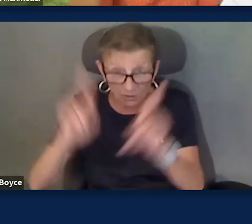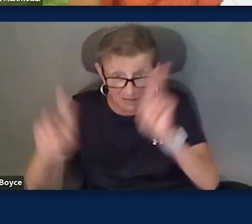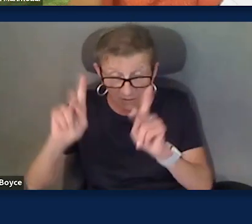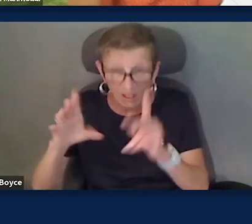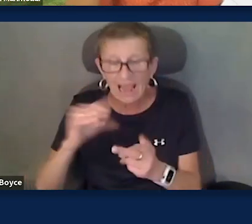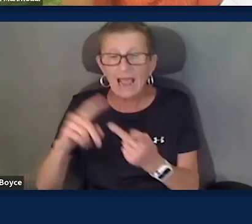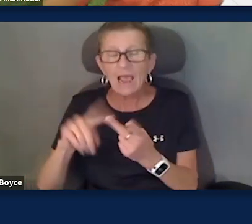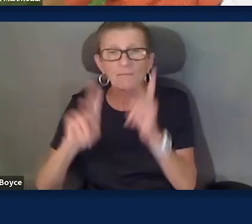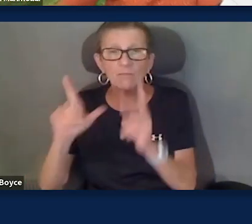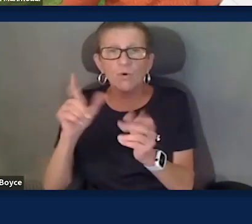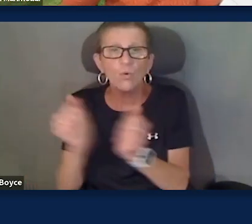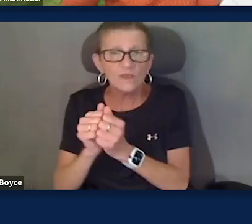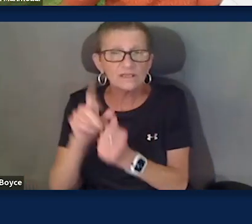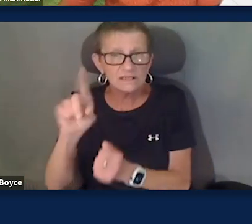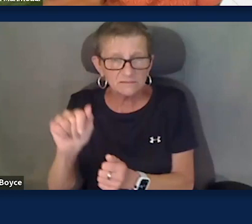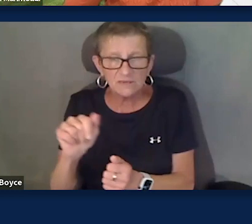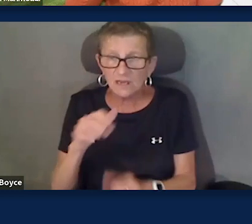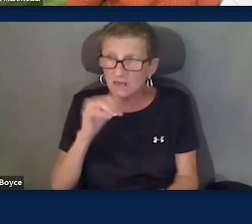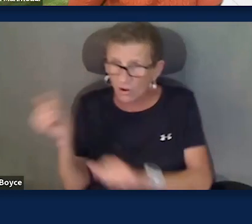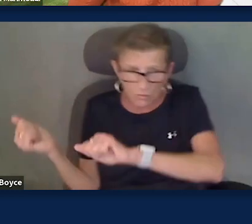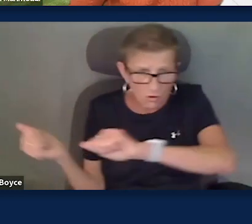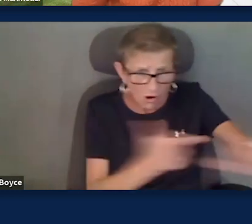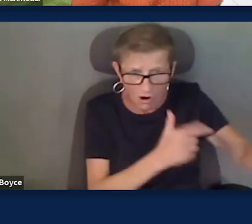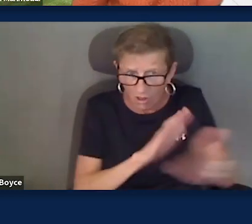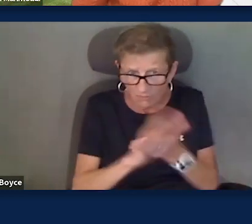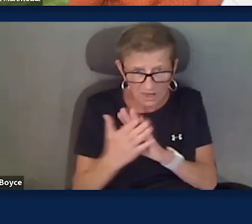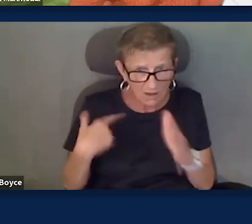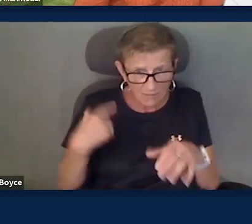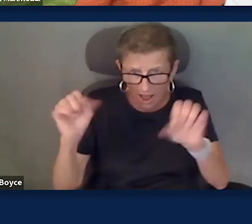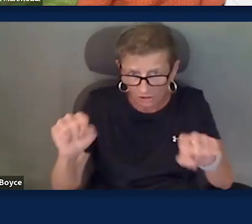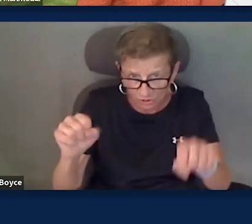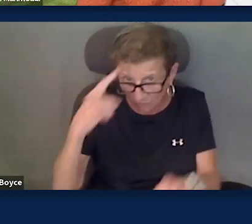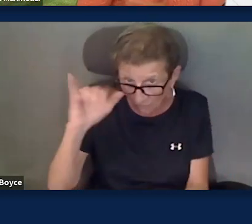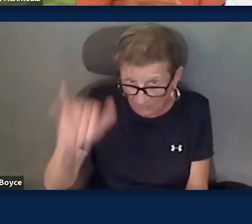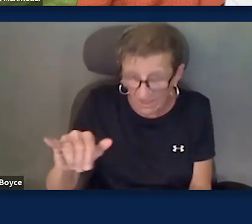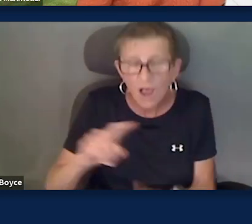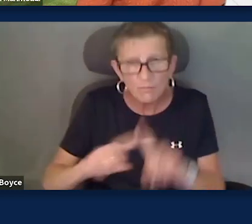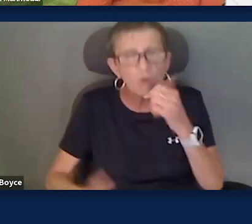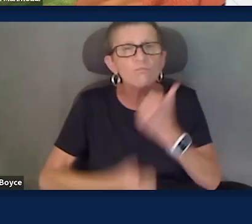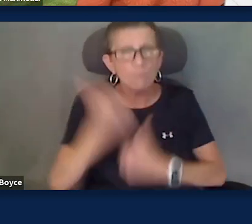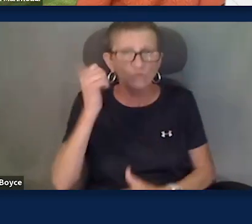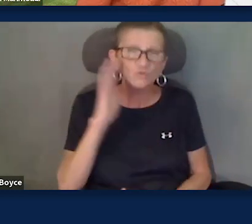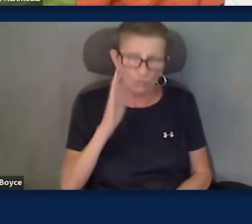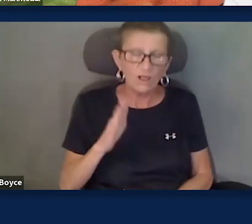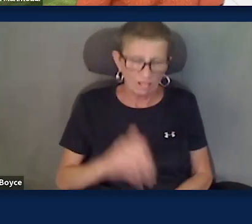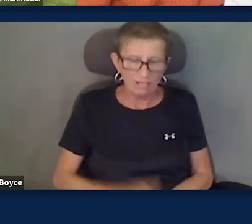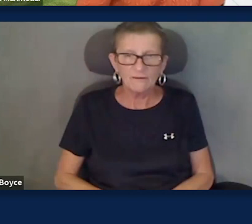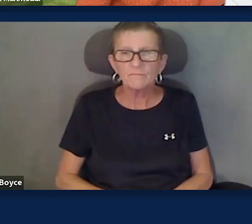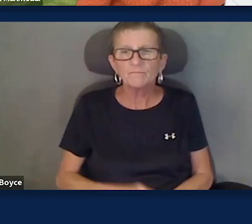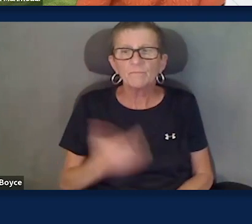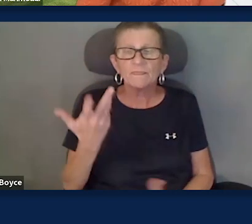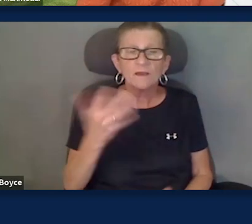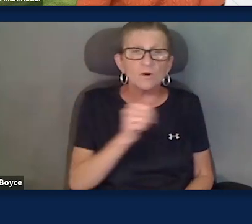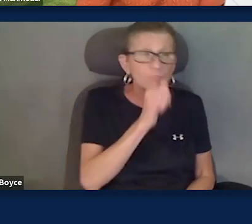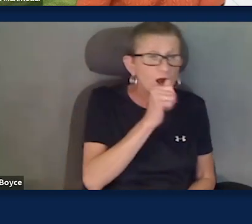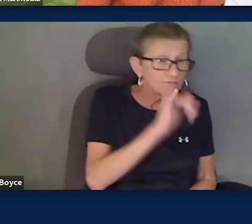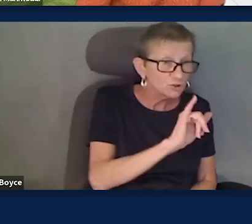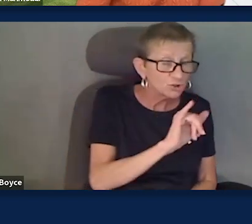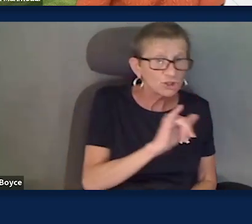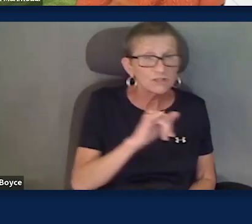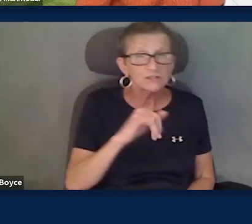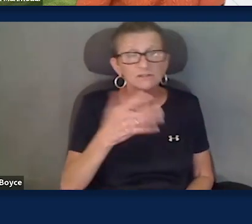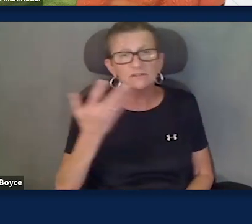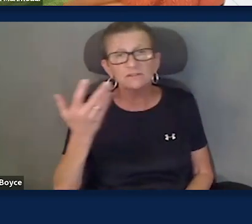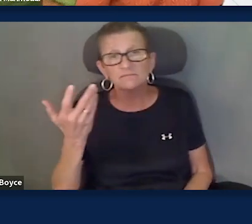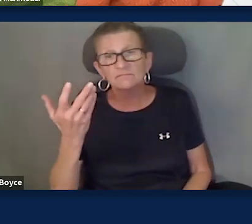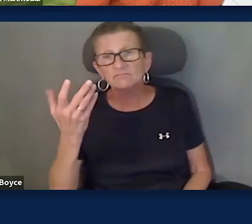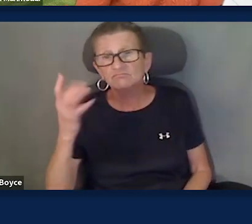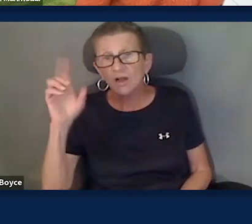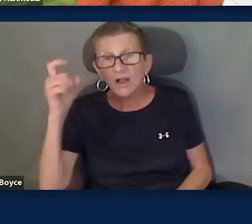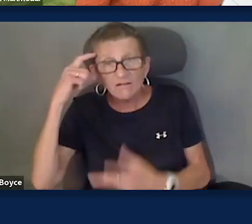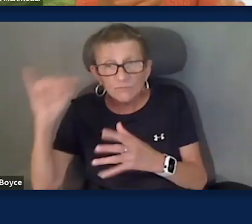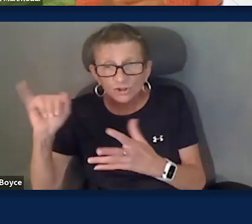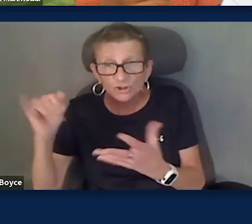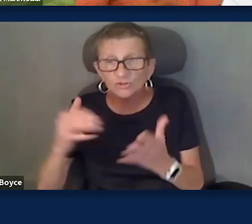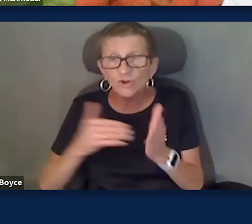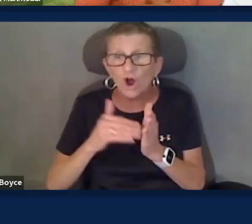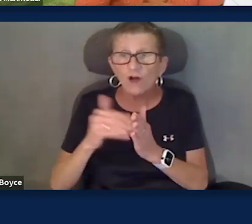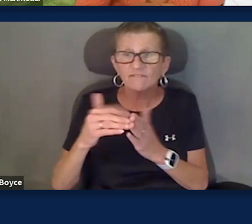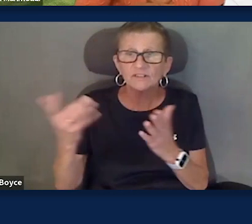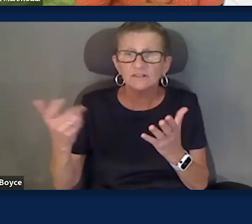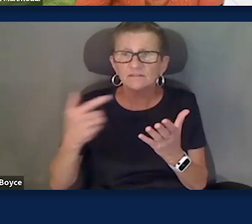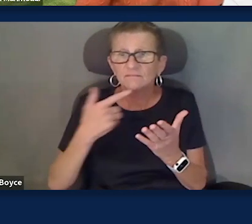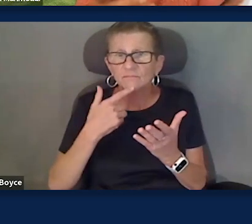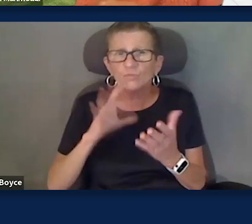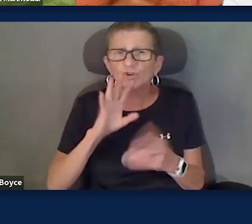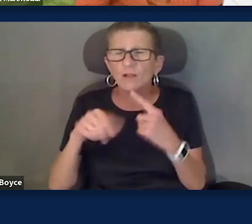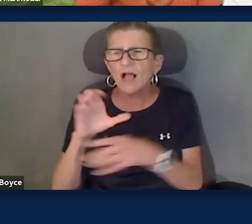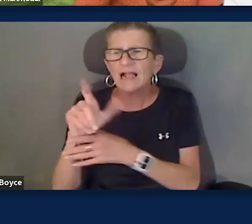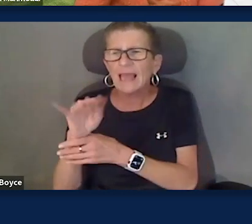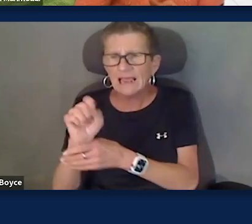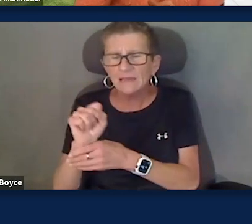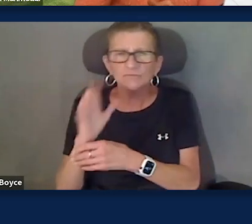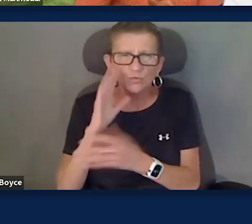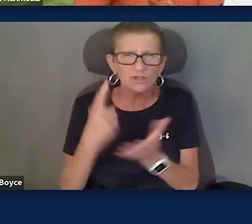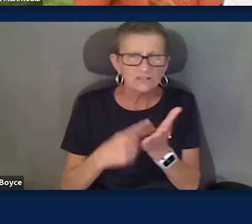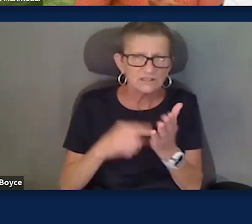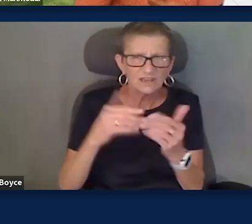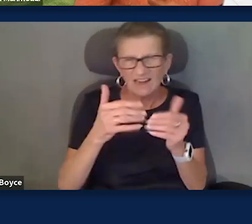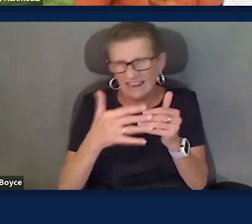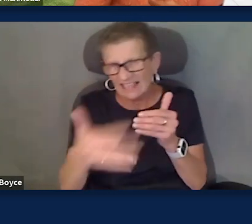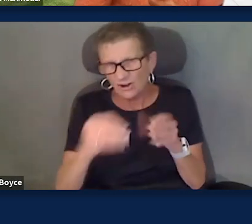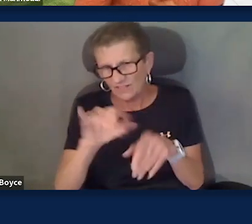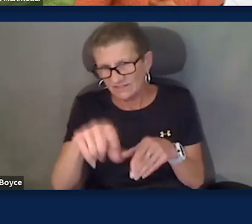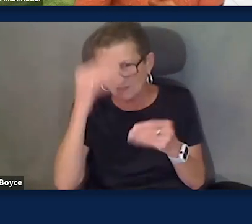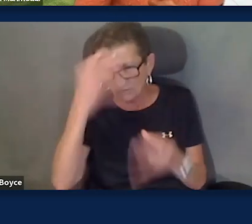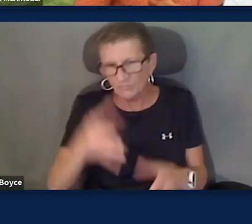Not all of them will be eligible, but majority will. Versus commercial insurance or private insurance. And for that we use often claims data, which I'll talk about later in the metadata section of the talk.